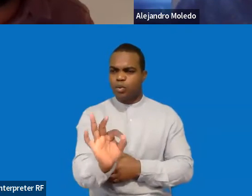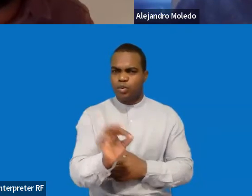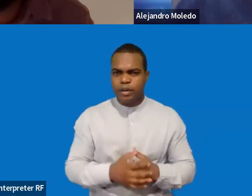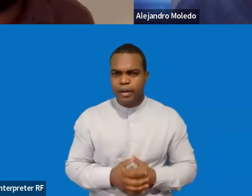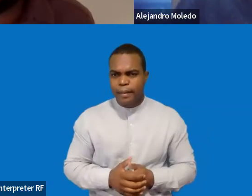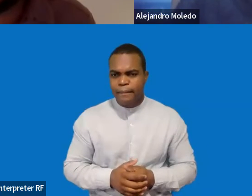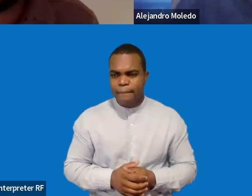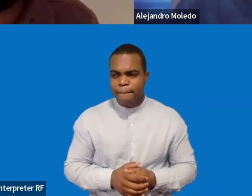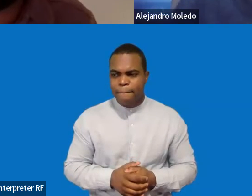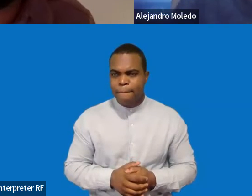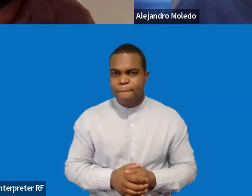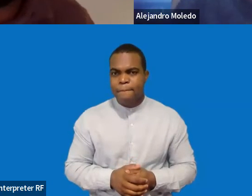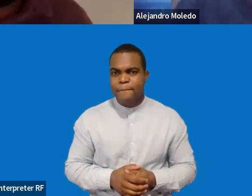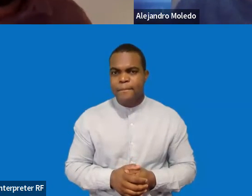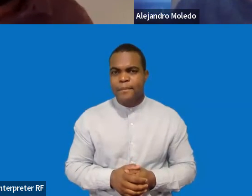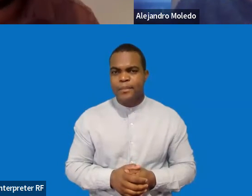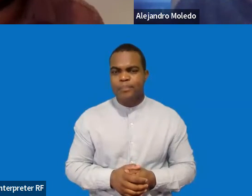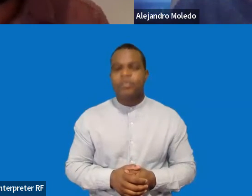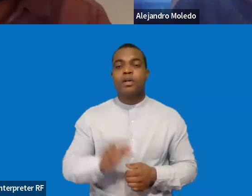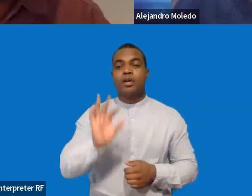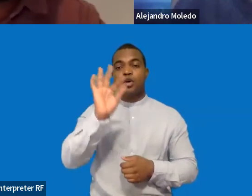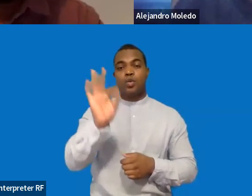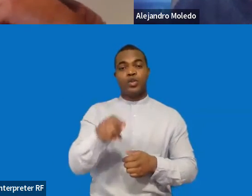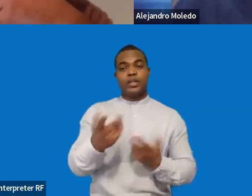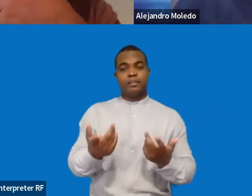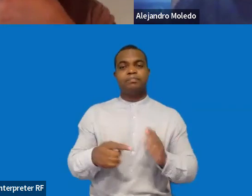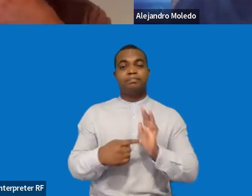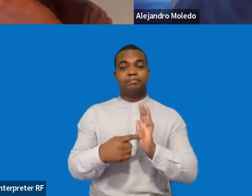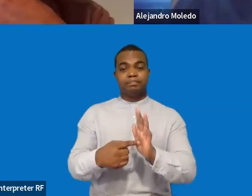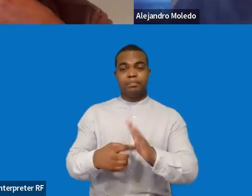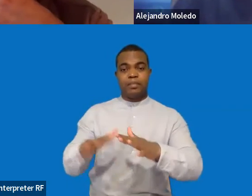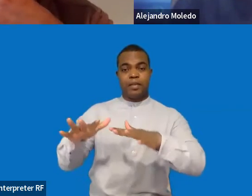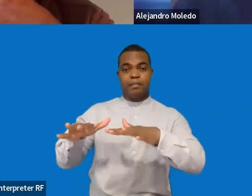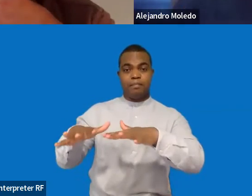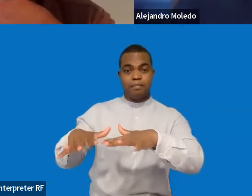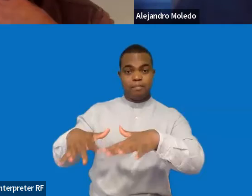Does the process start again or it stops there? It starts again.